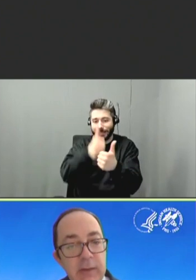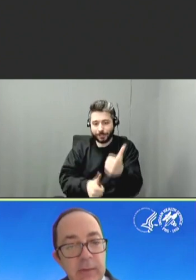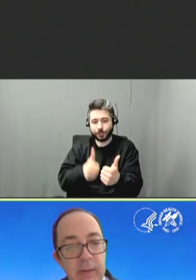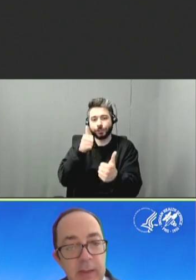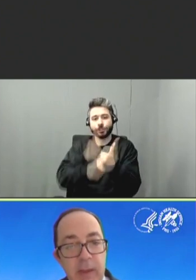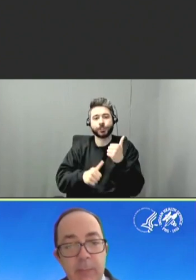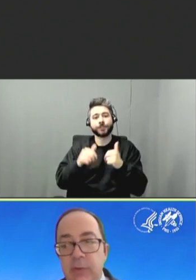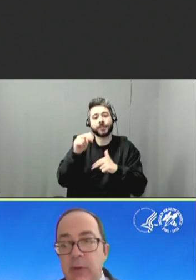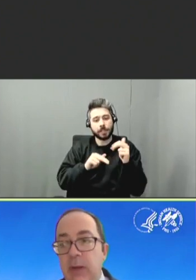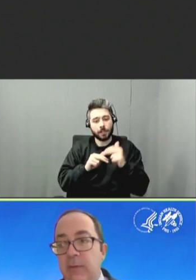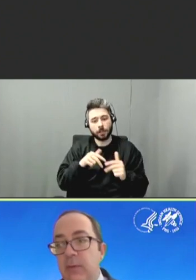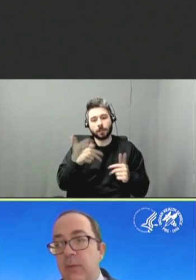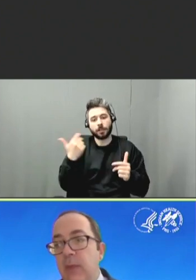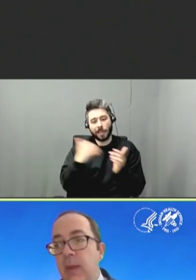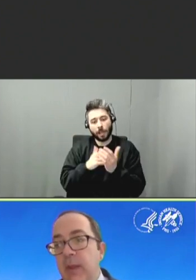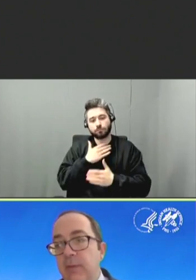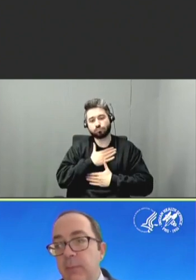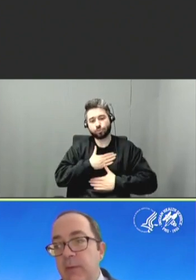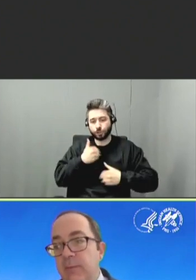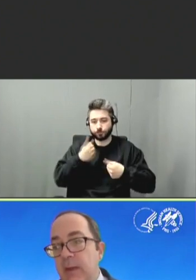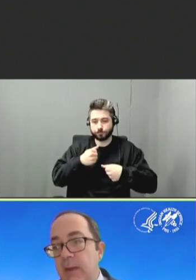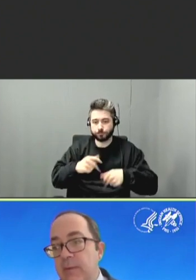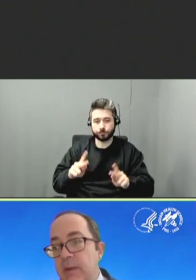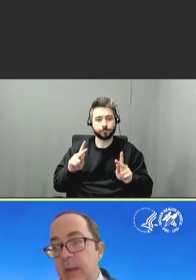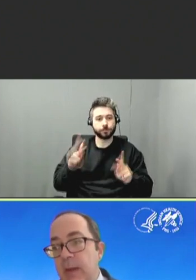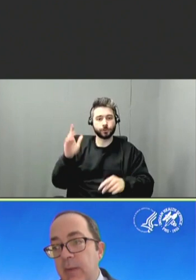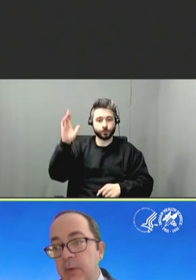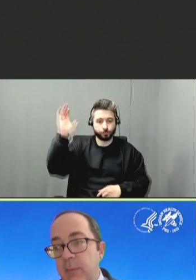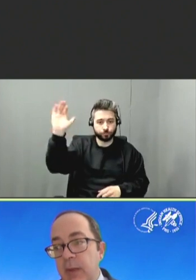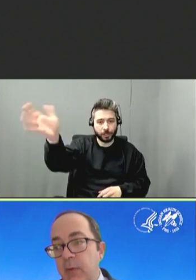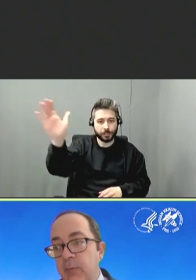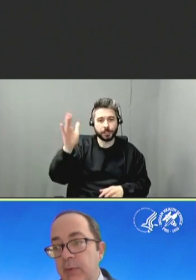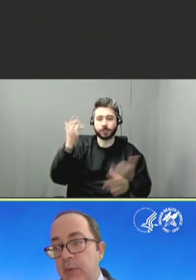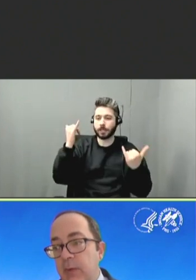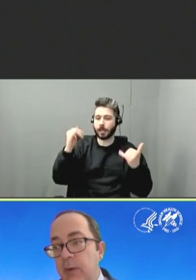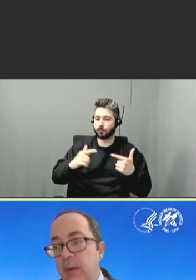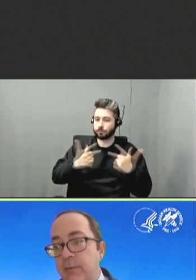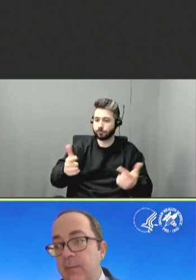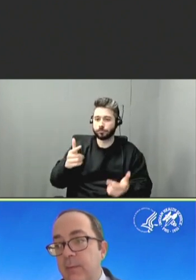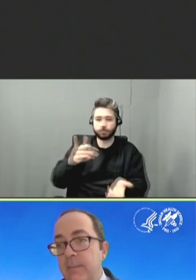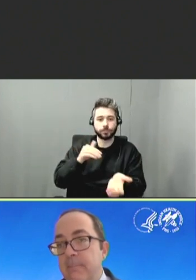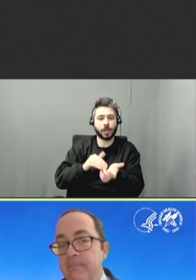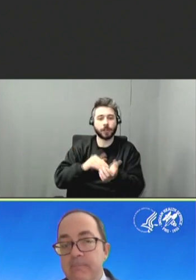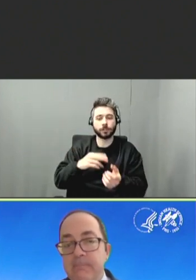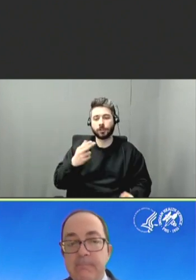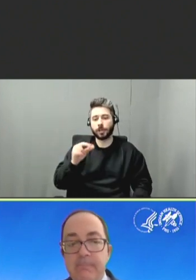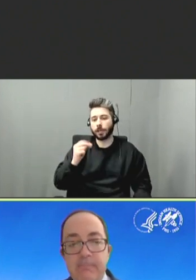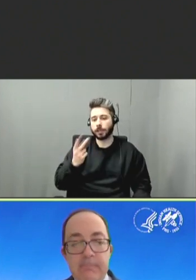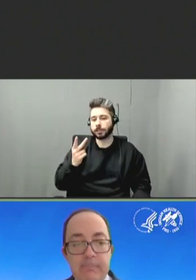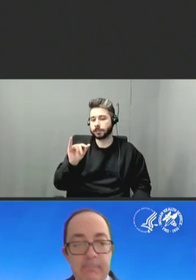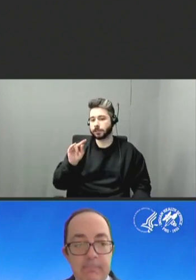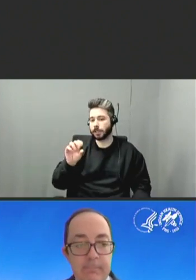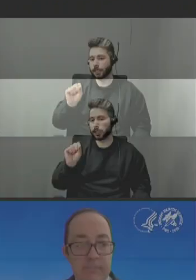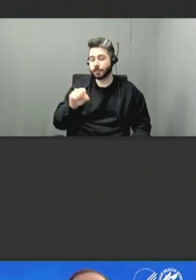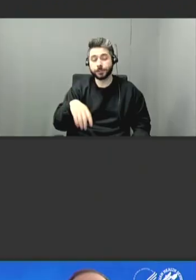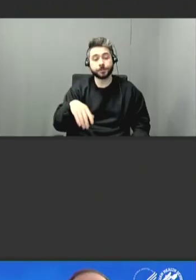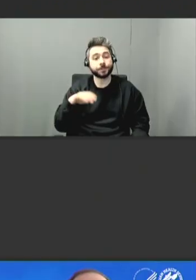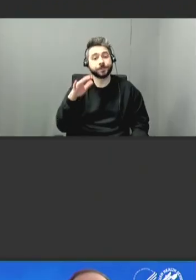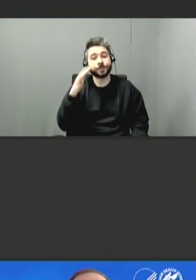I appreciate, again, the opportunity to make this presentation and I'll turn it back over to you, Dr. Hoskins. Robert Hopkins: Thank you very much, Matthew.